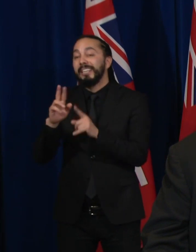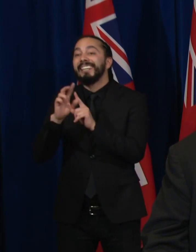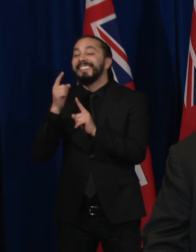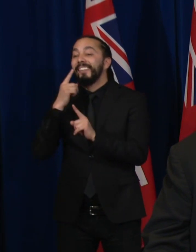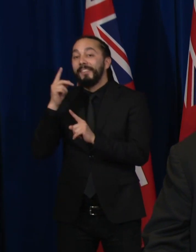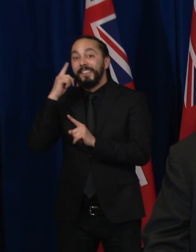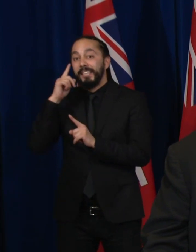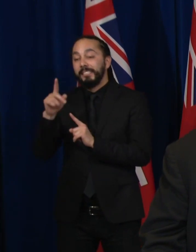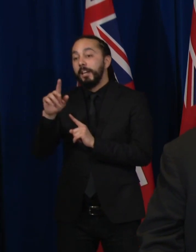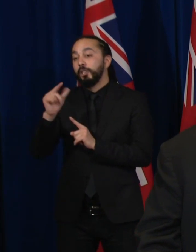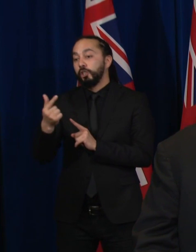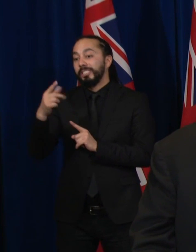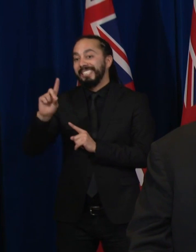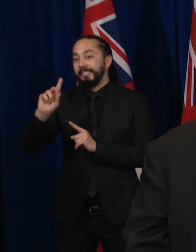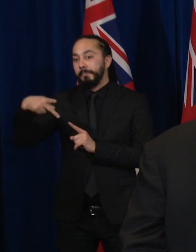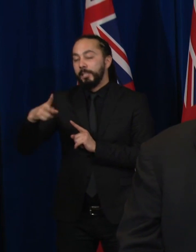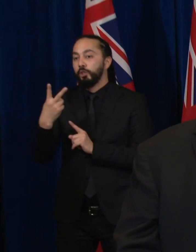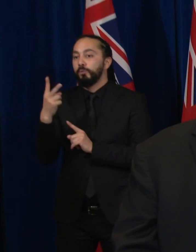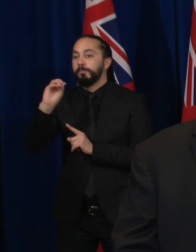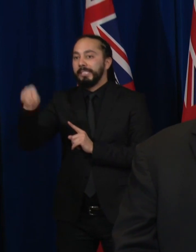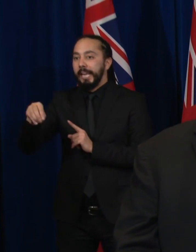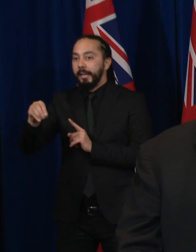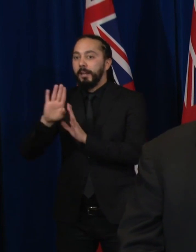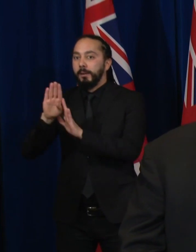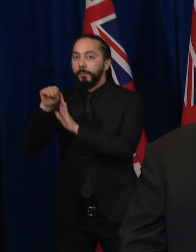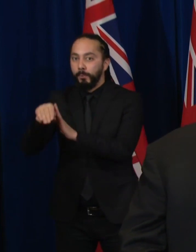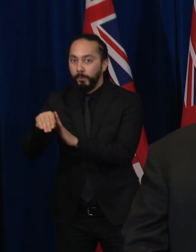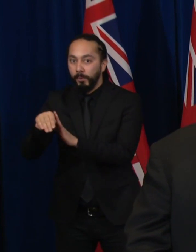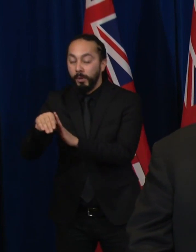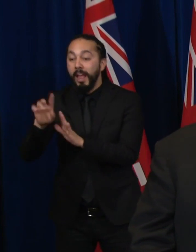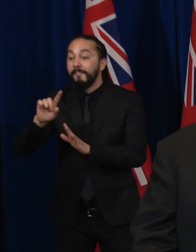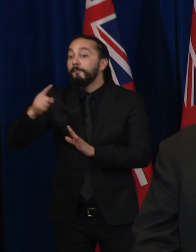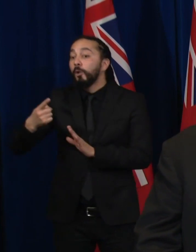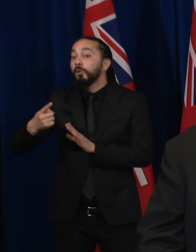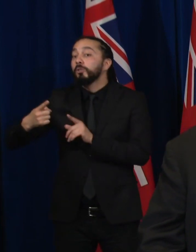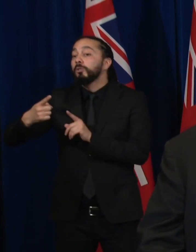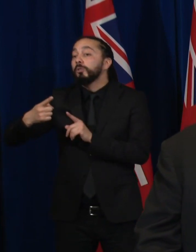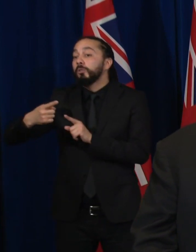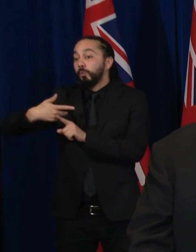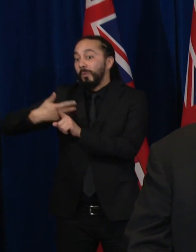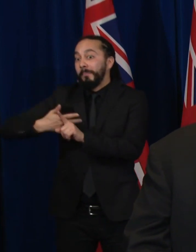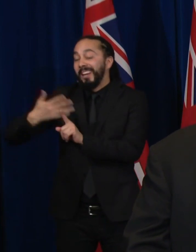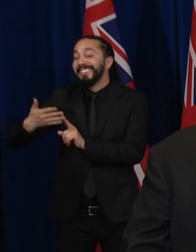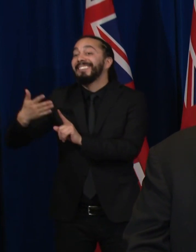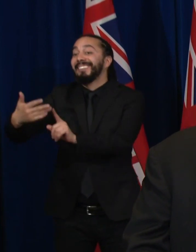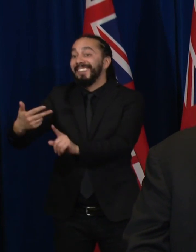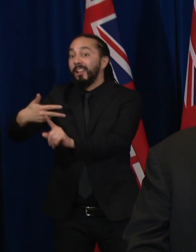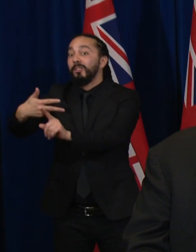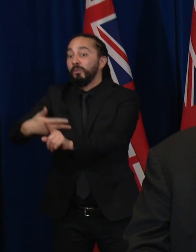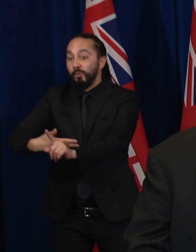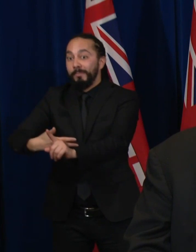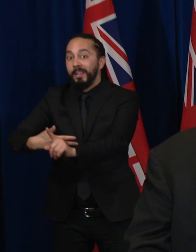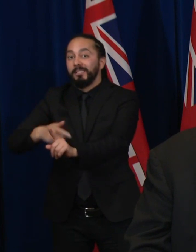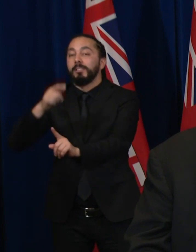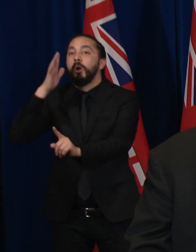But a 25 per cent decline in the second quarter, the biggest or weak weakest